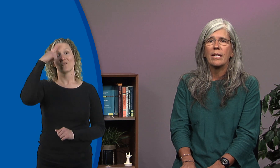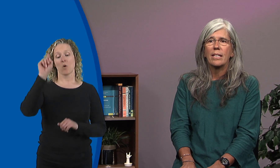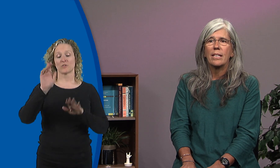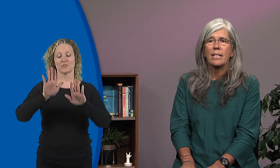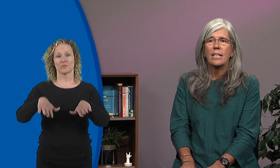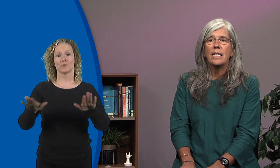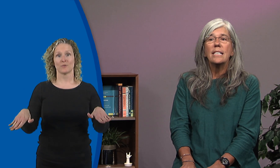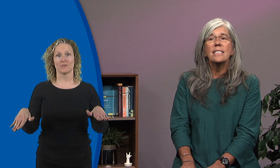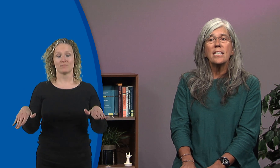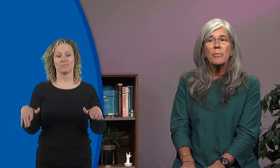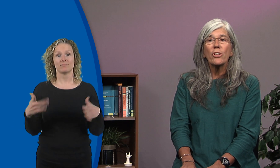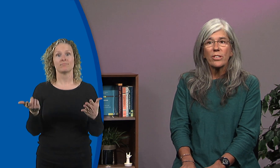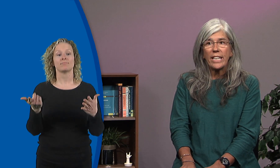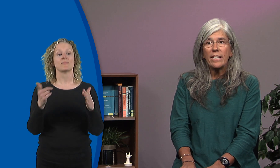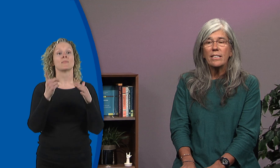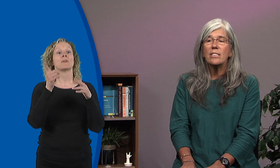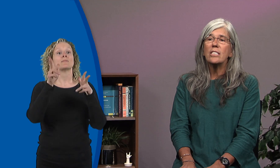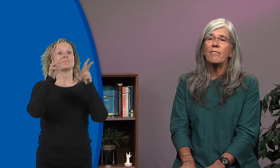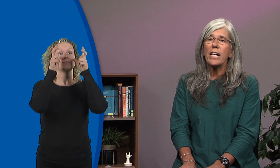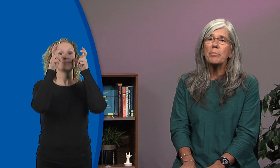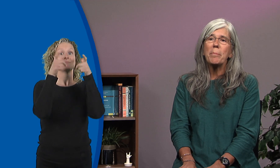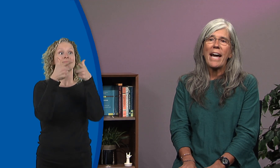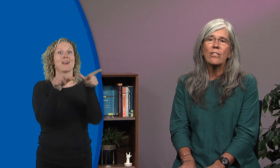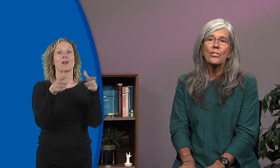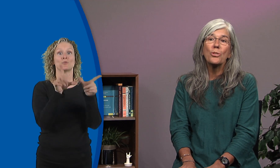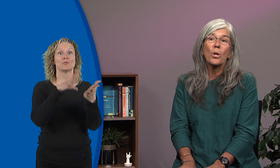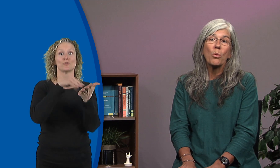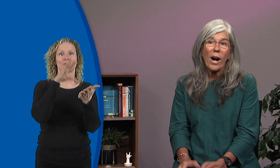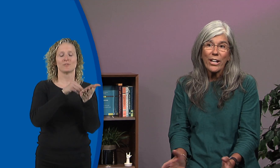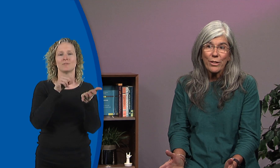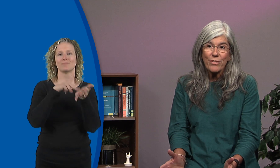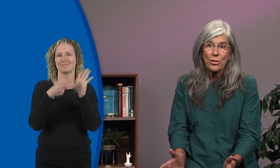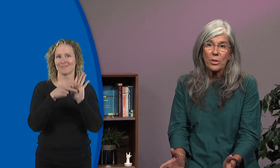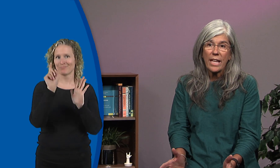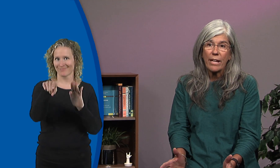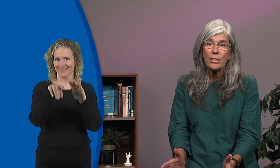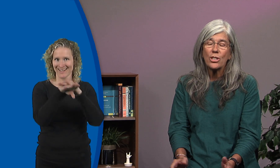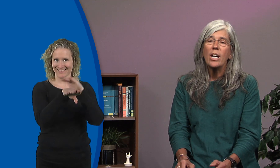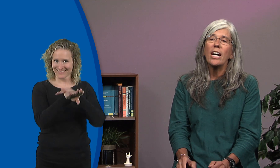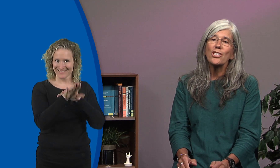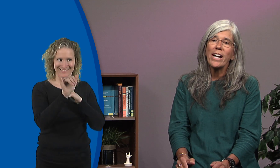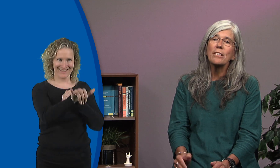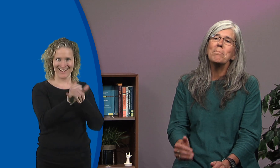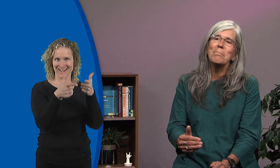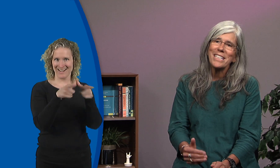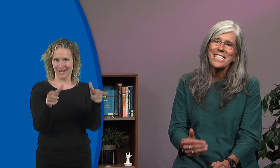Similarly, to develop the patterns to acquire a visual language, a child must have access